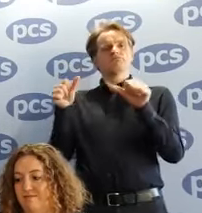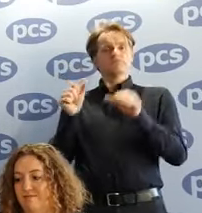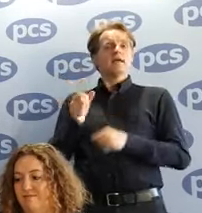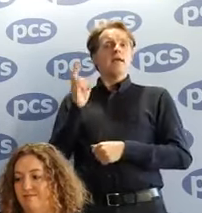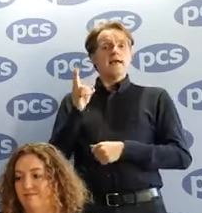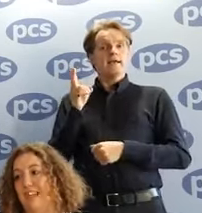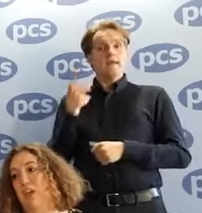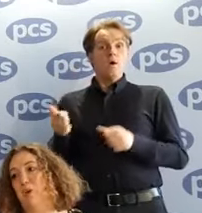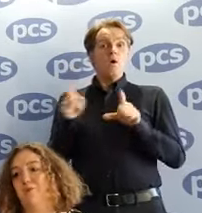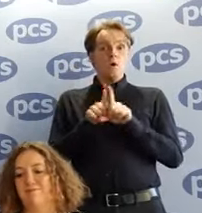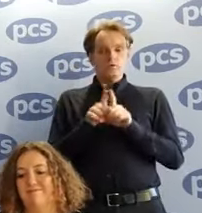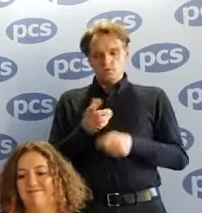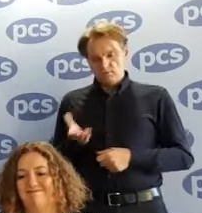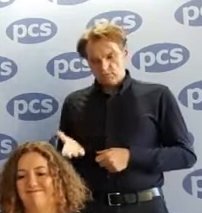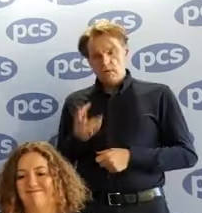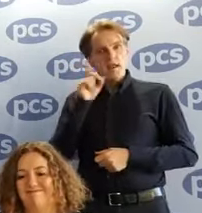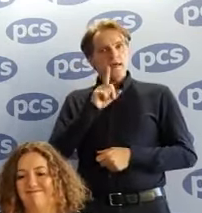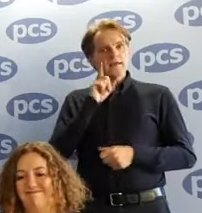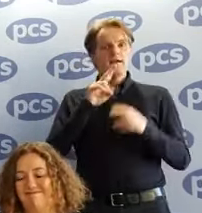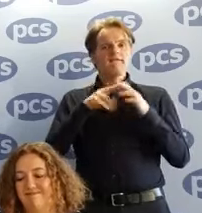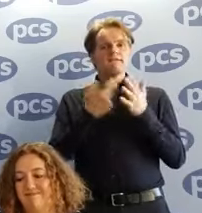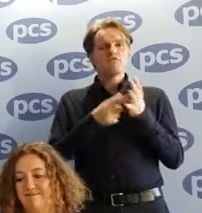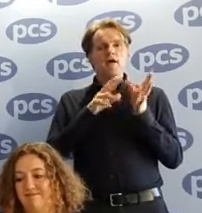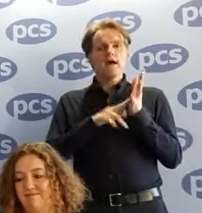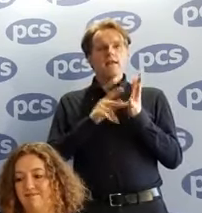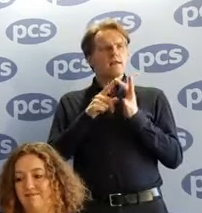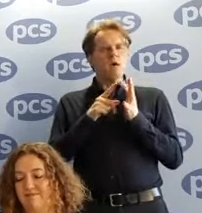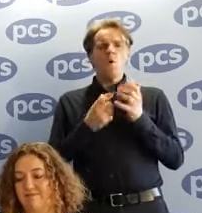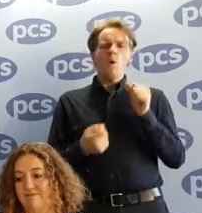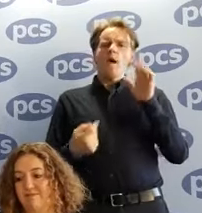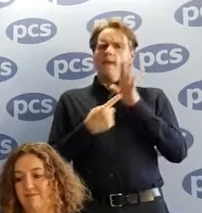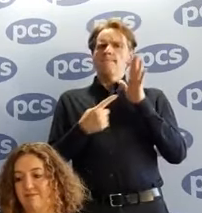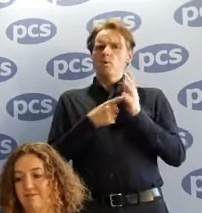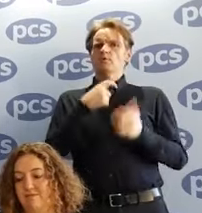Fran who's been a very very important and high-profile member of the executive